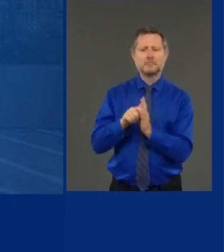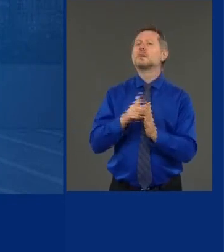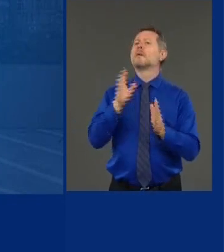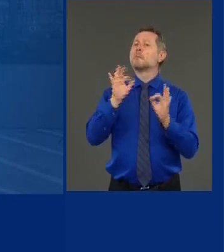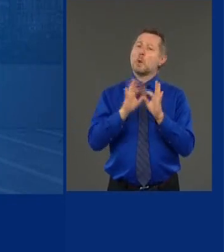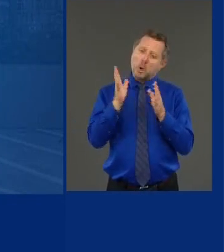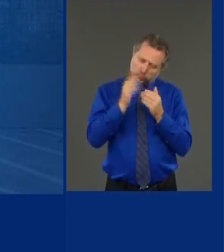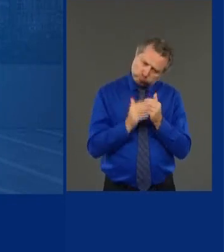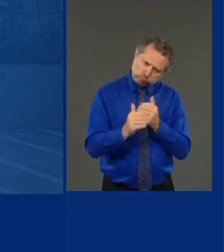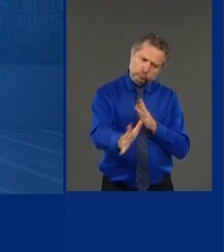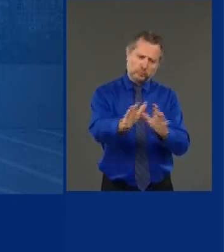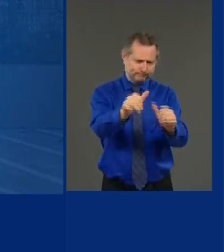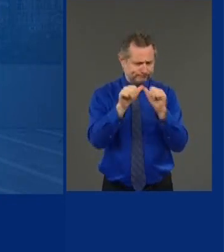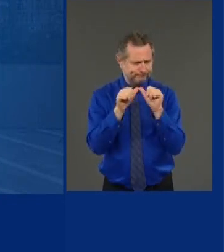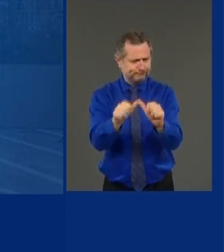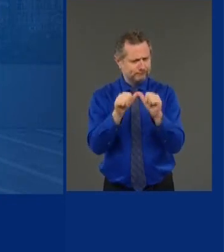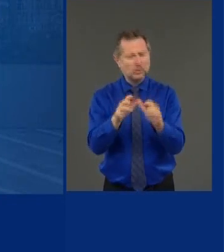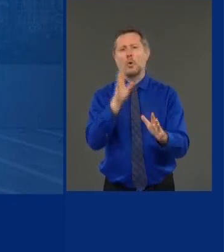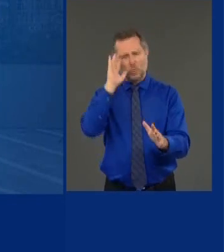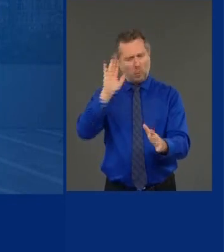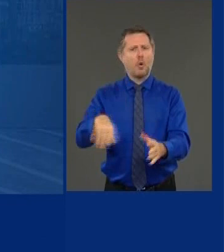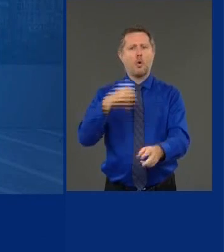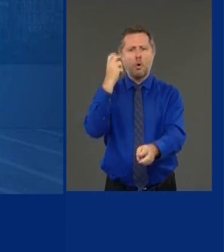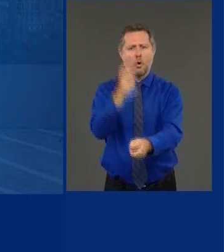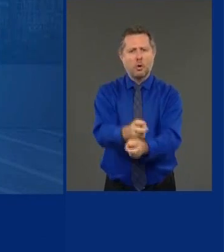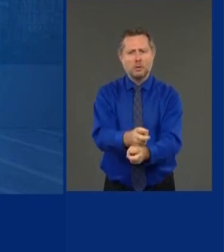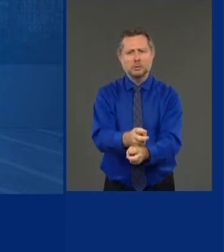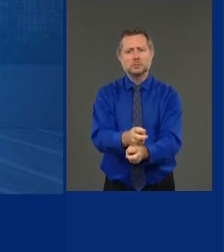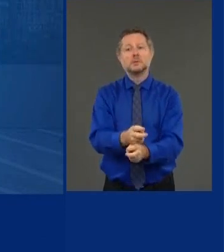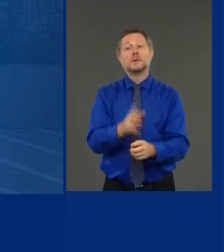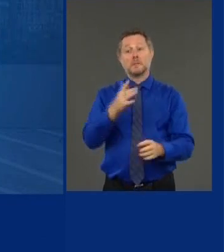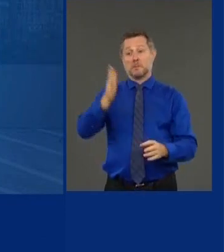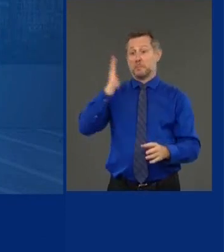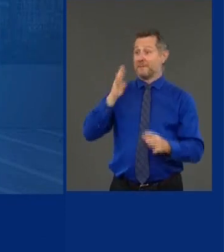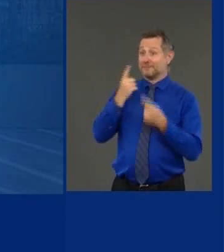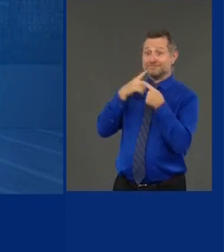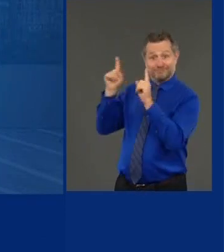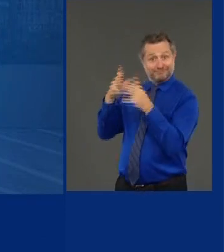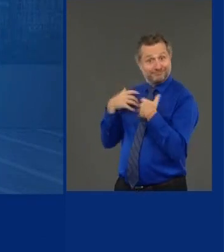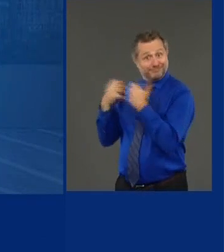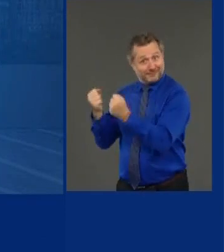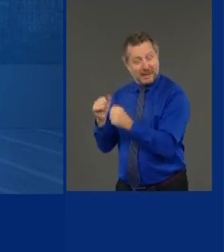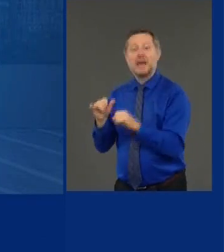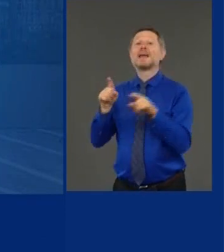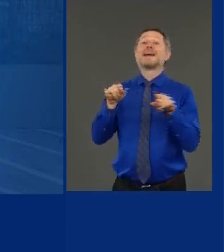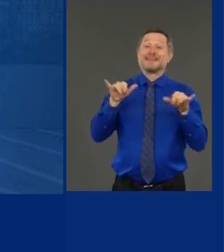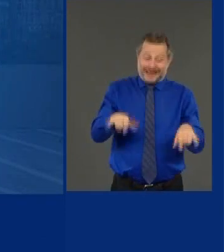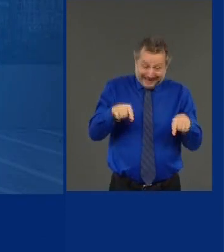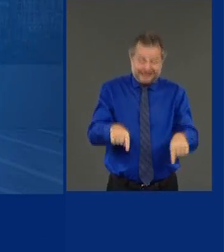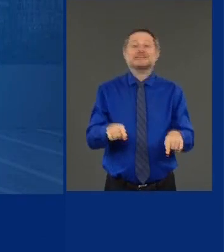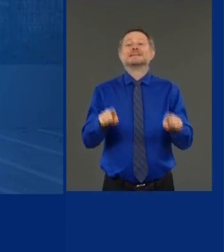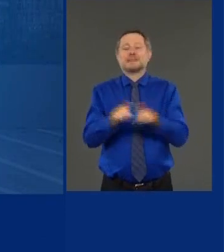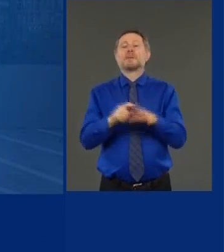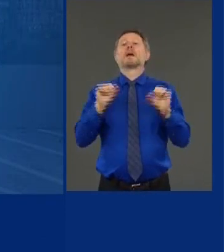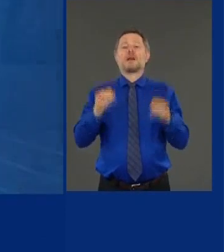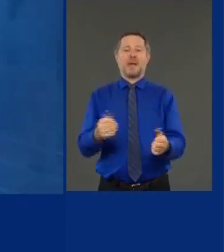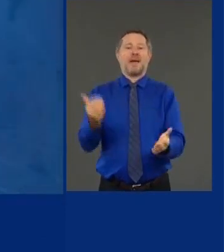EXTENT OF THE ECONOMIC DAMAGE THAT HAS BEEN DONE. AND IT'S GOING TO BE HARD. I'M TELLING YOU THAT.